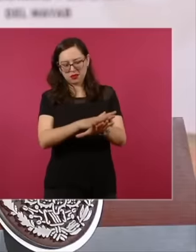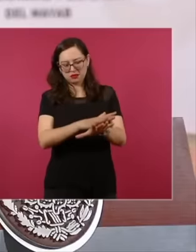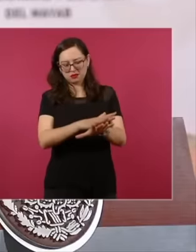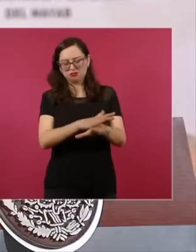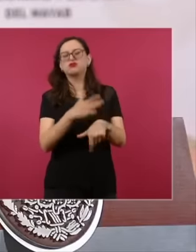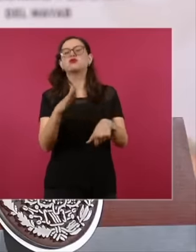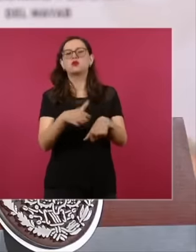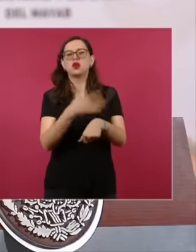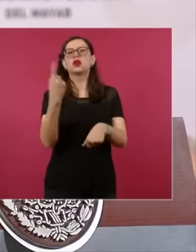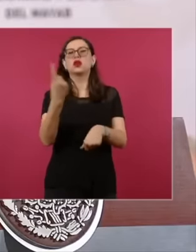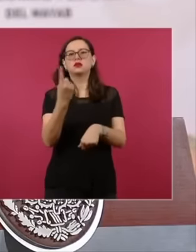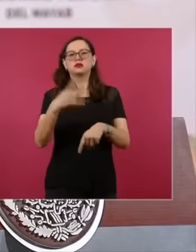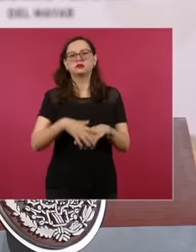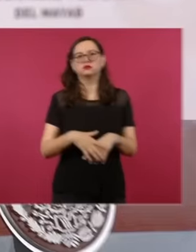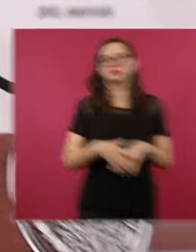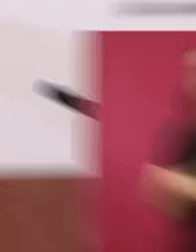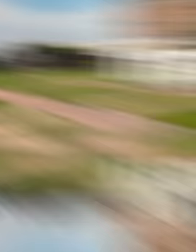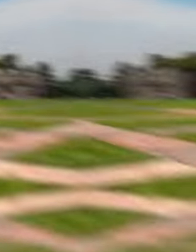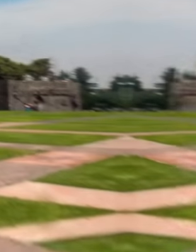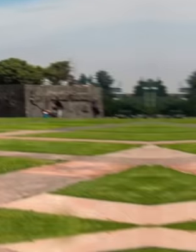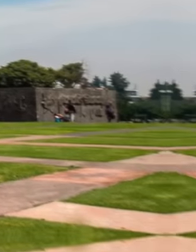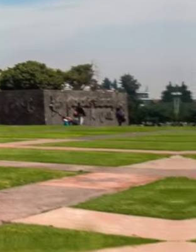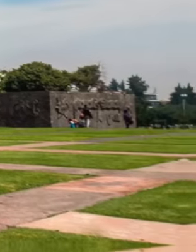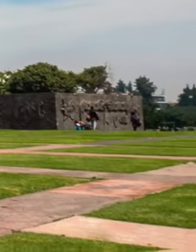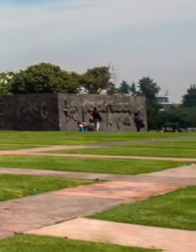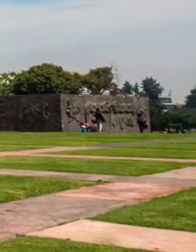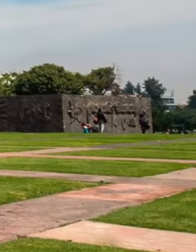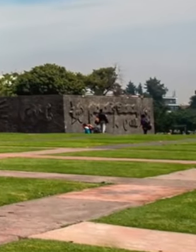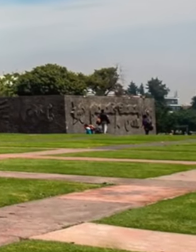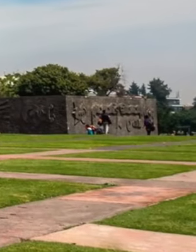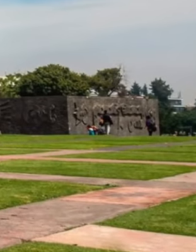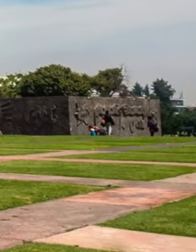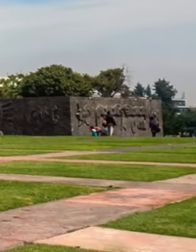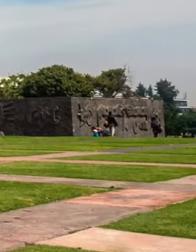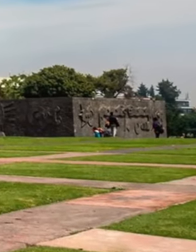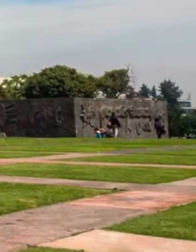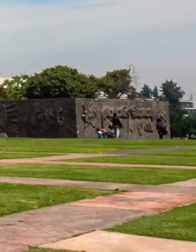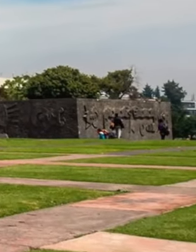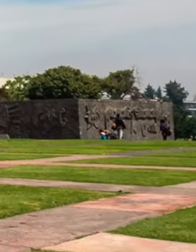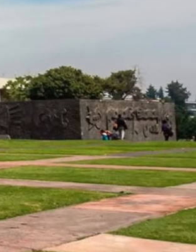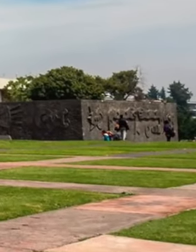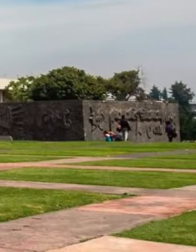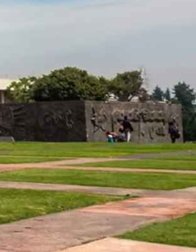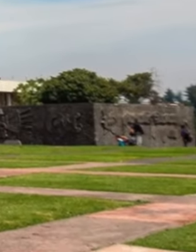reforms such as the legal research institute of the UNAM because it is very